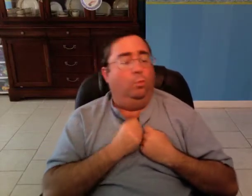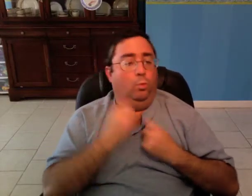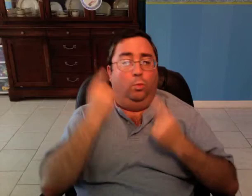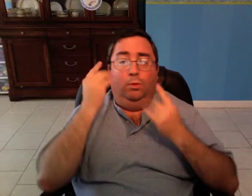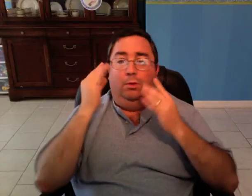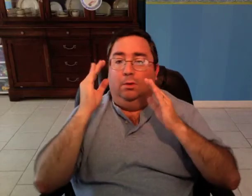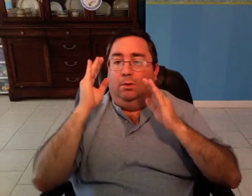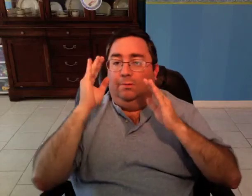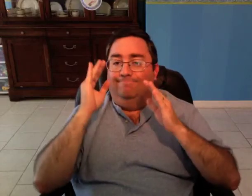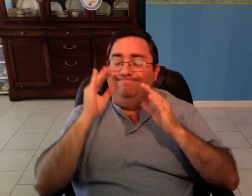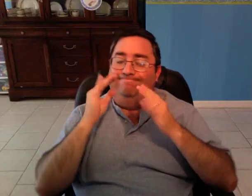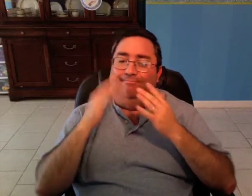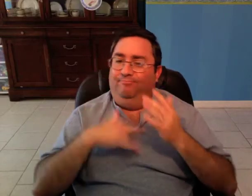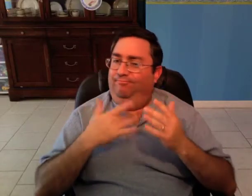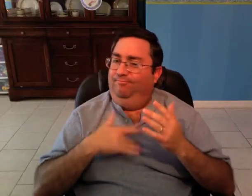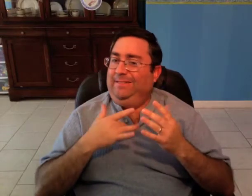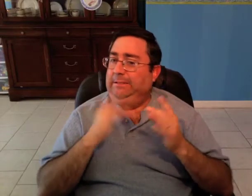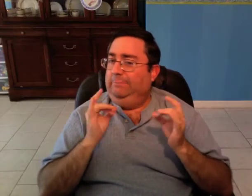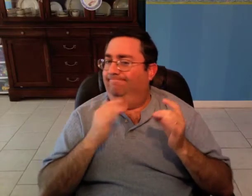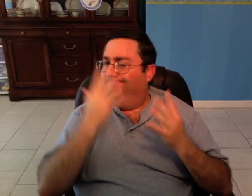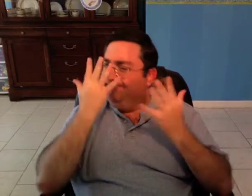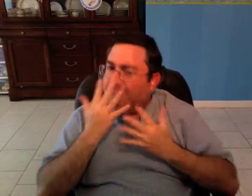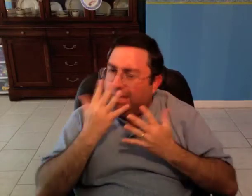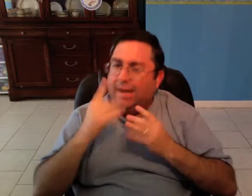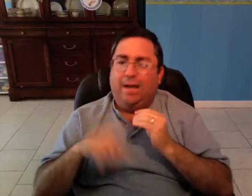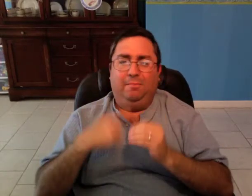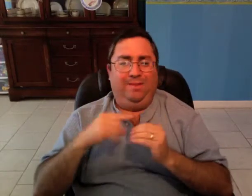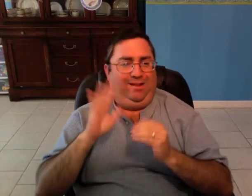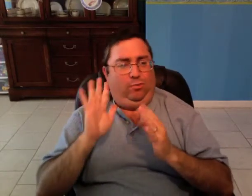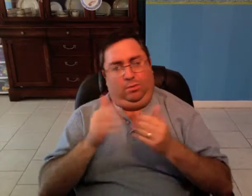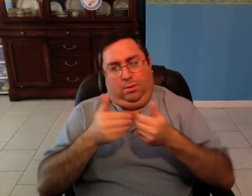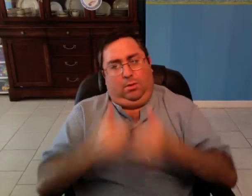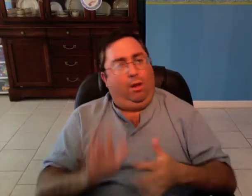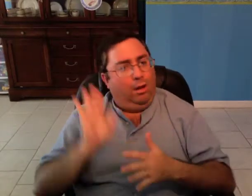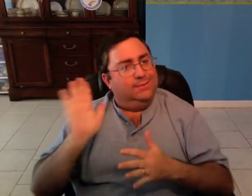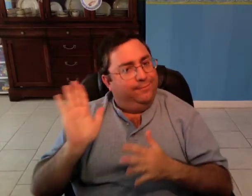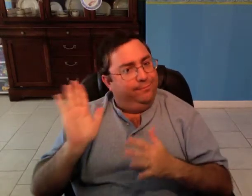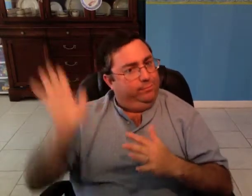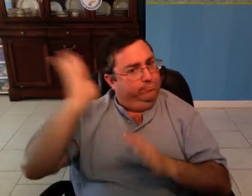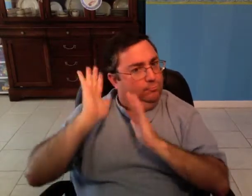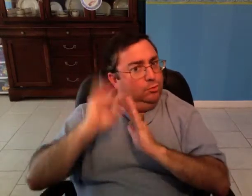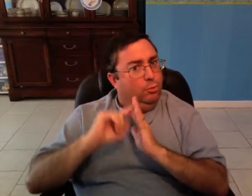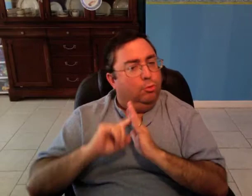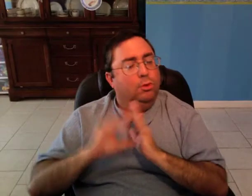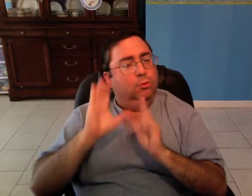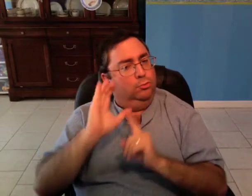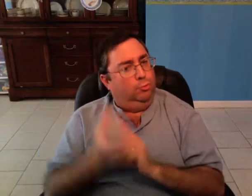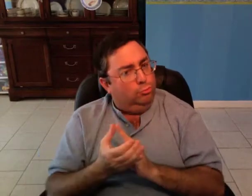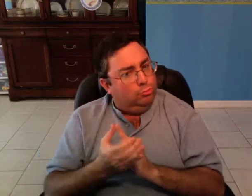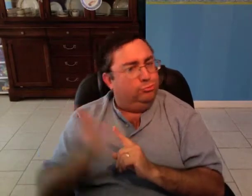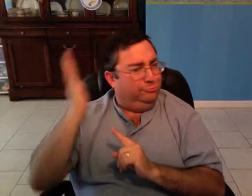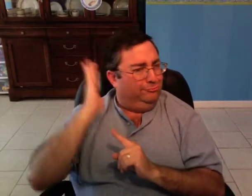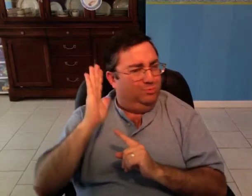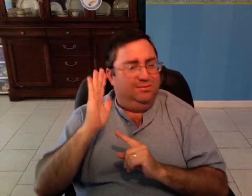So instead of mourning or feeling upset about the loss of their their former culture,